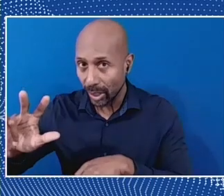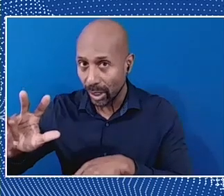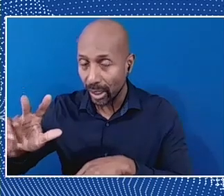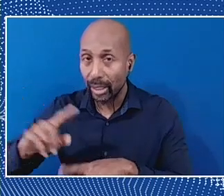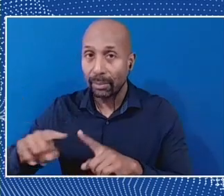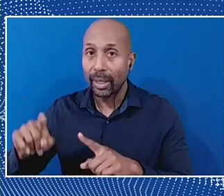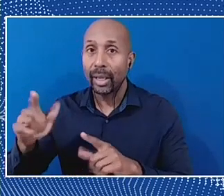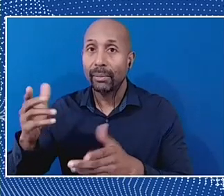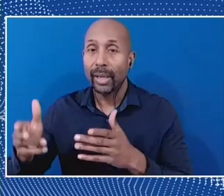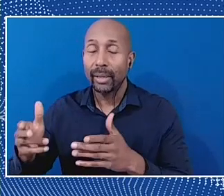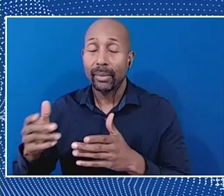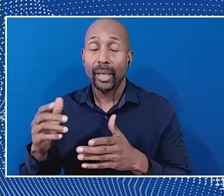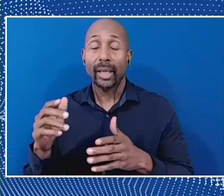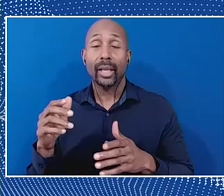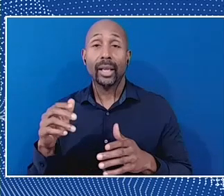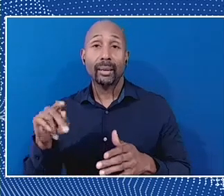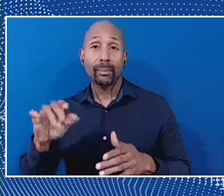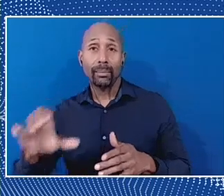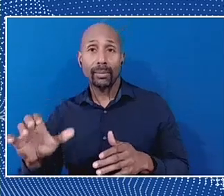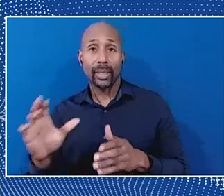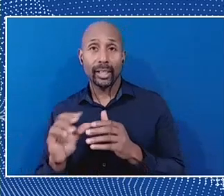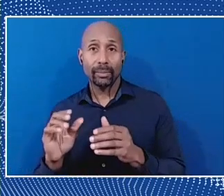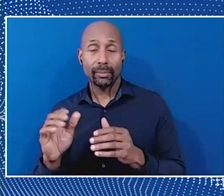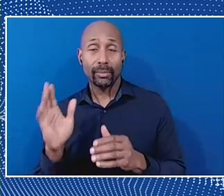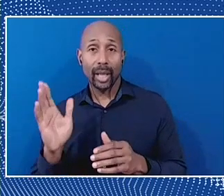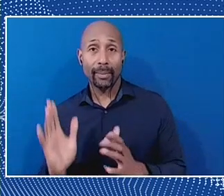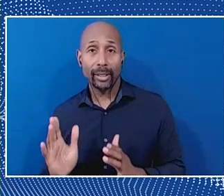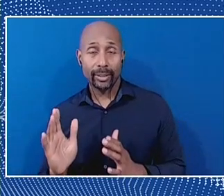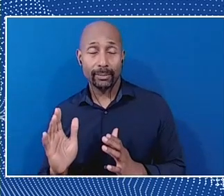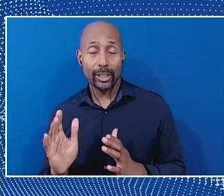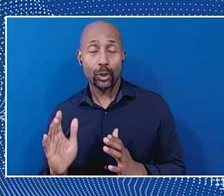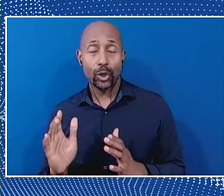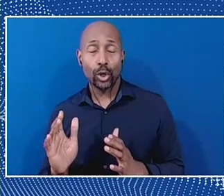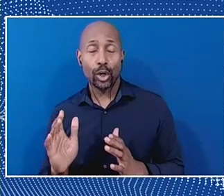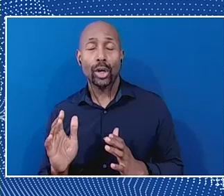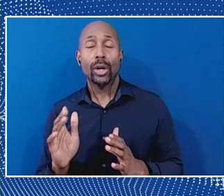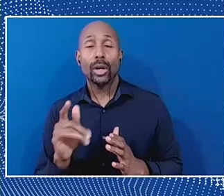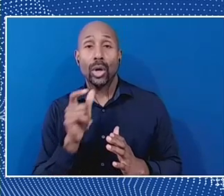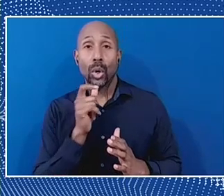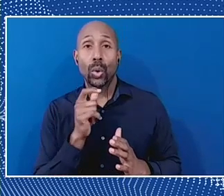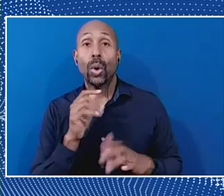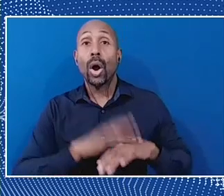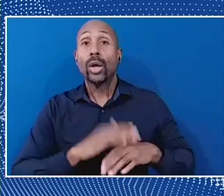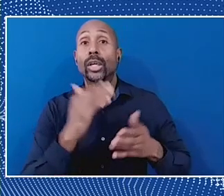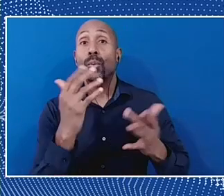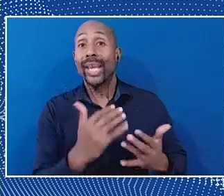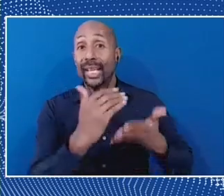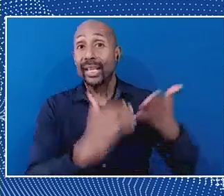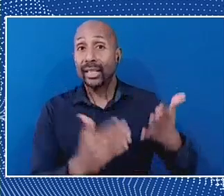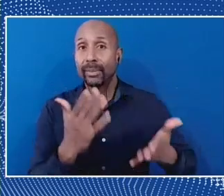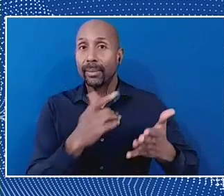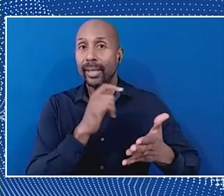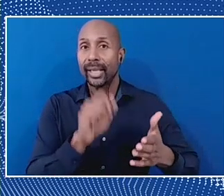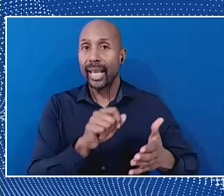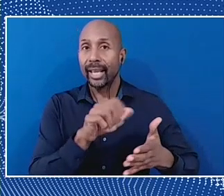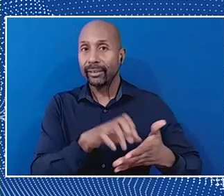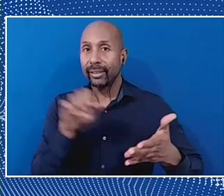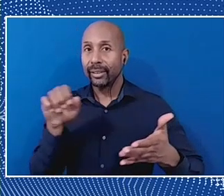Go ahead and finish and I'll jump in when you're finished. Okay. So what we were envisioning was we